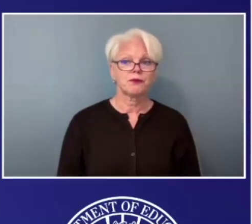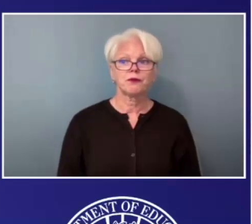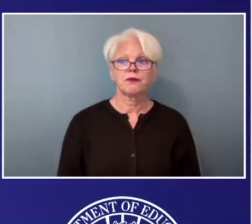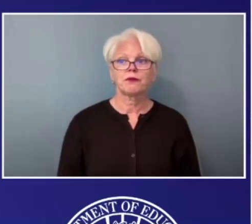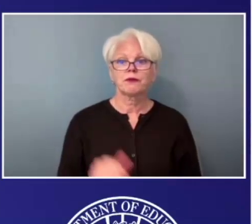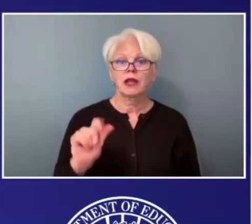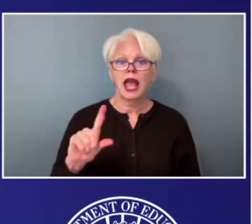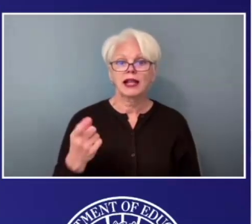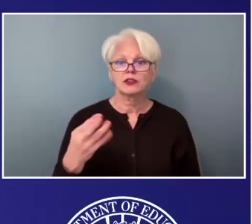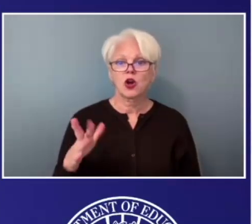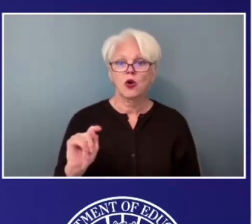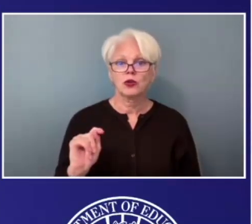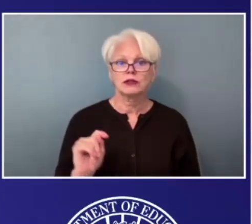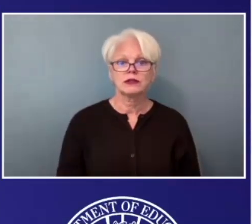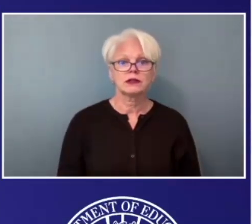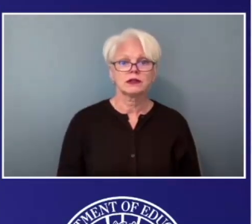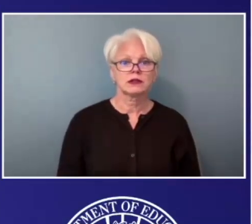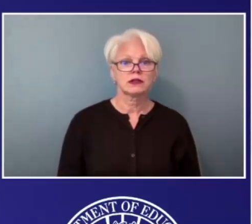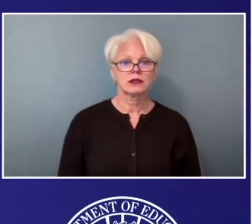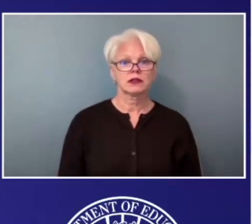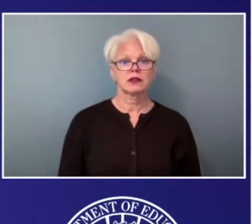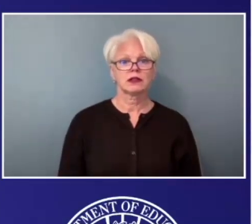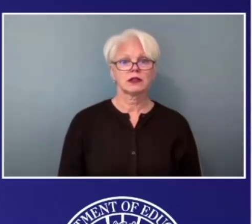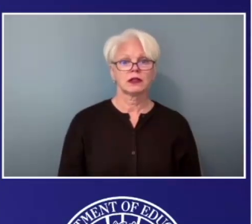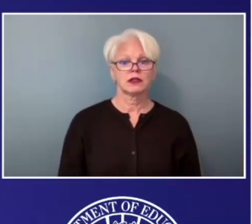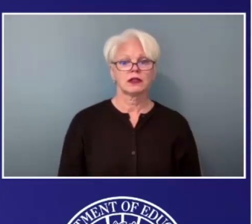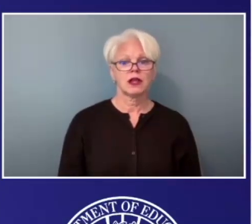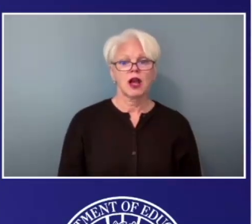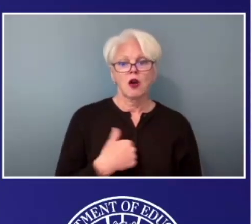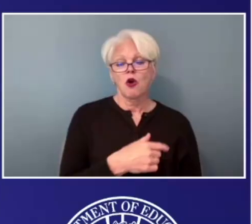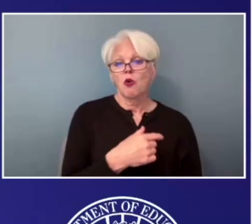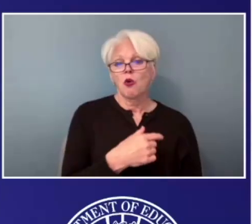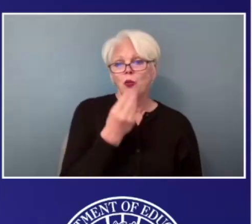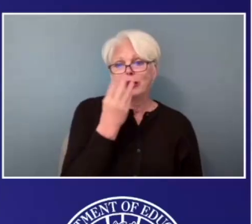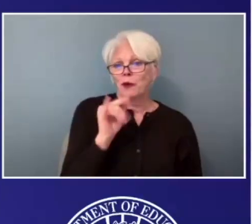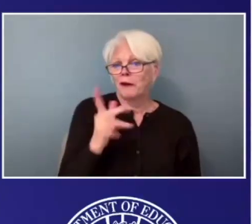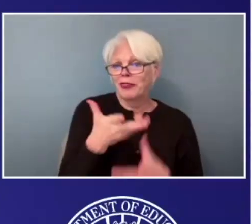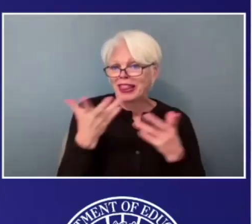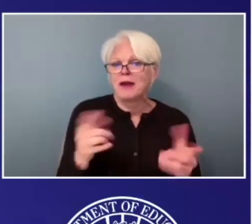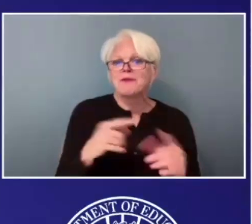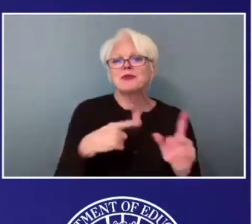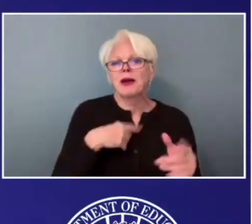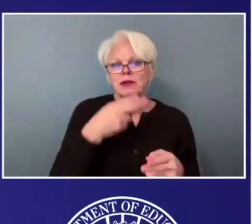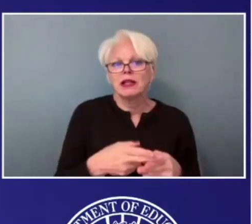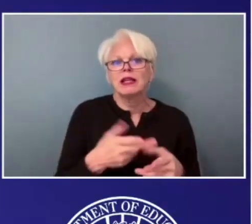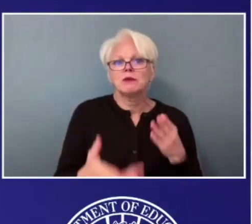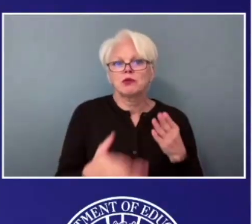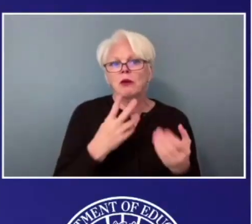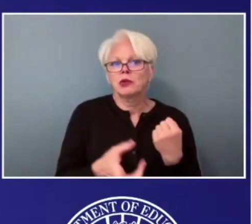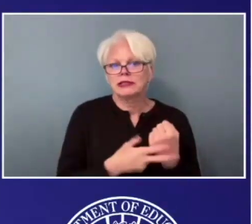We don't care that much, but just want to note that it, it, it probably saves the government money